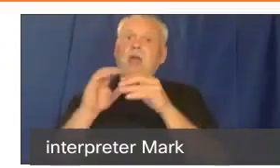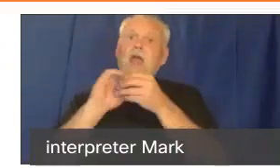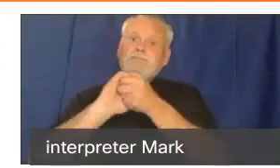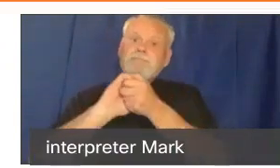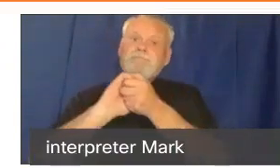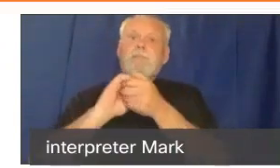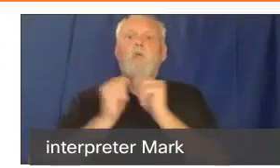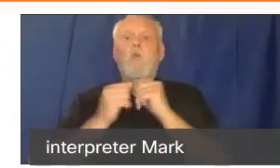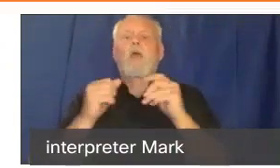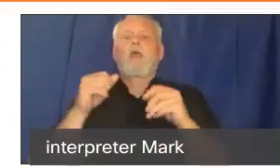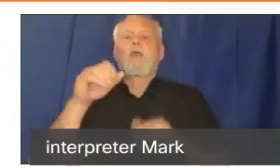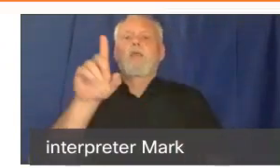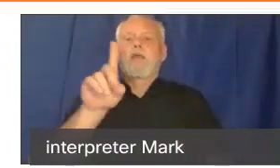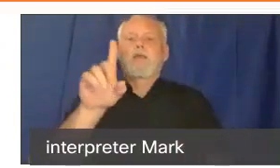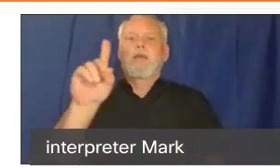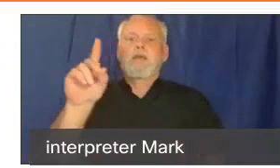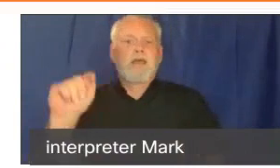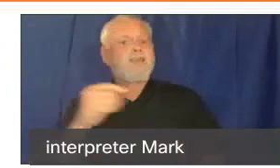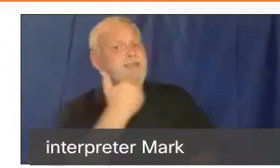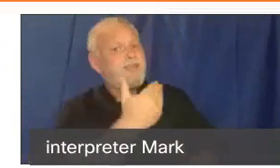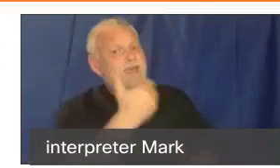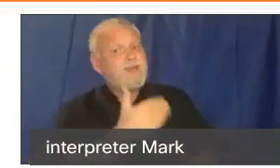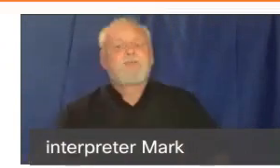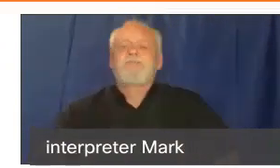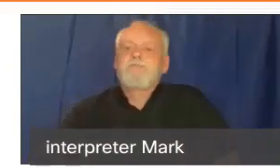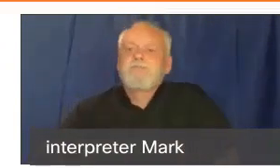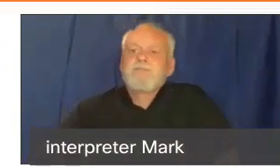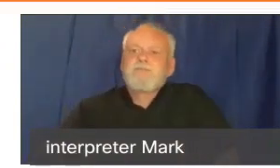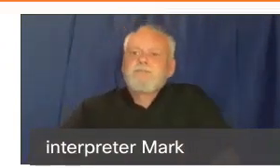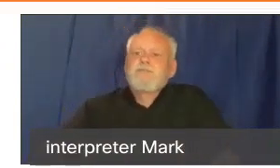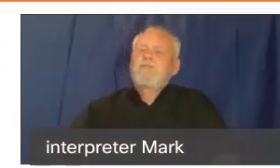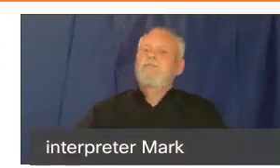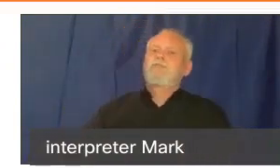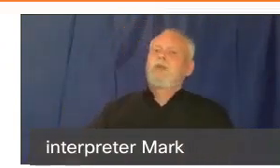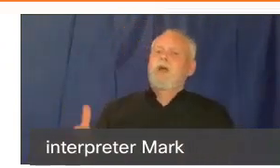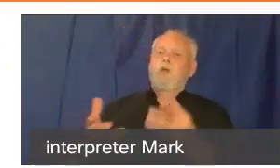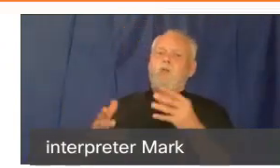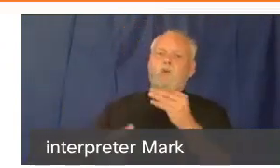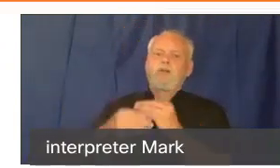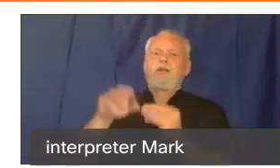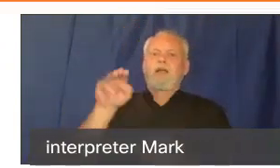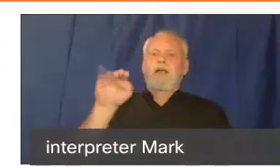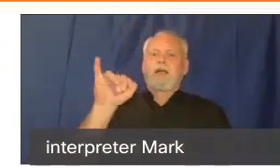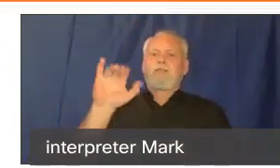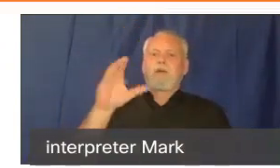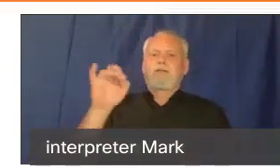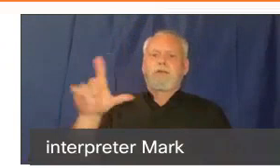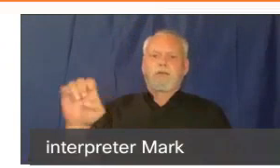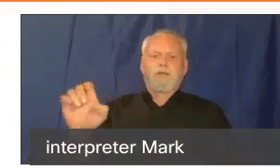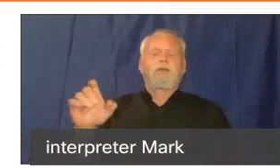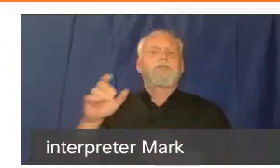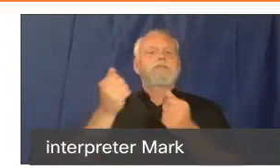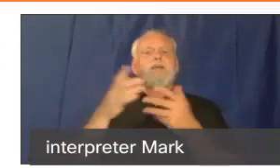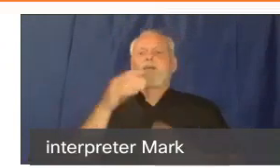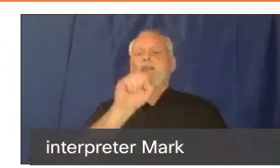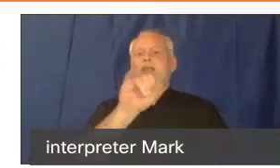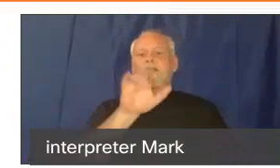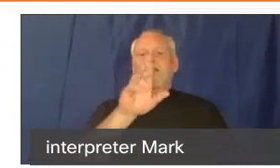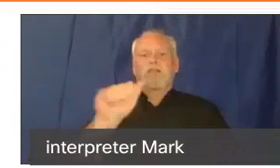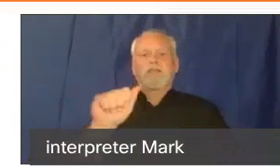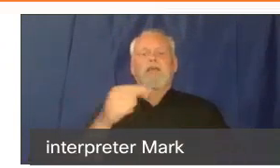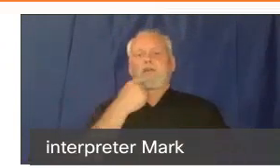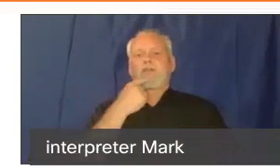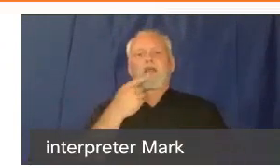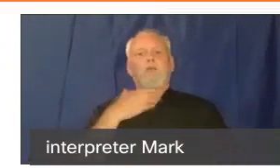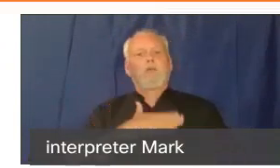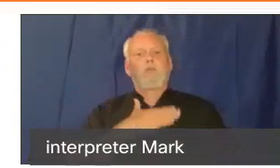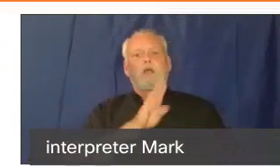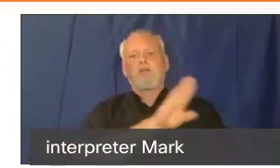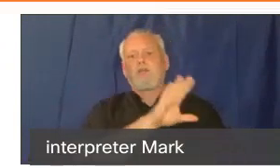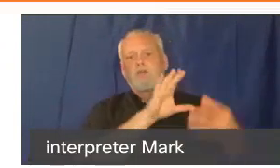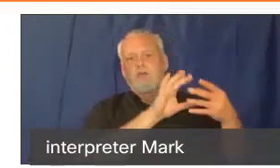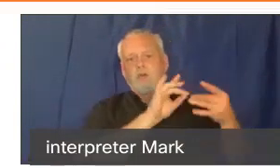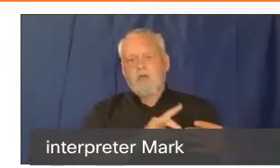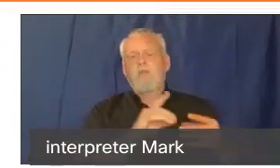Thanks a lot and I just wanted to add, you know, go everything that Cyrus said, you know, we appreciate your comment and we look forward to working with, you.